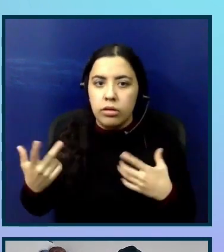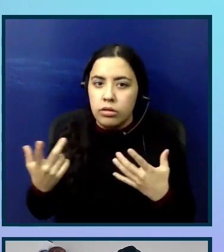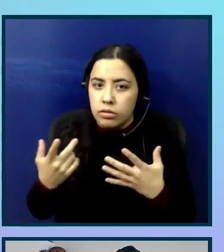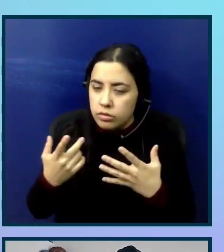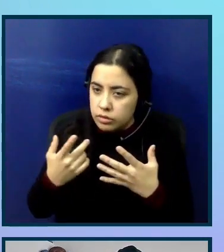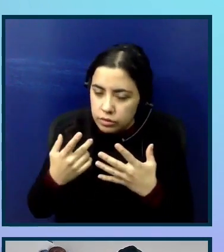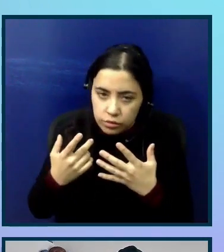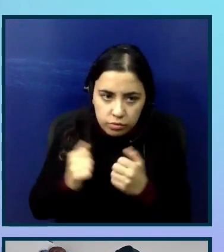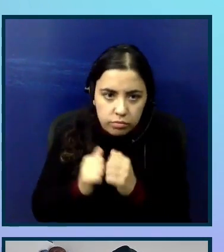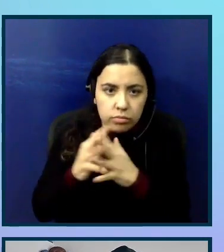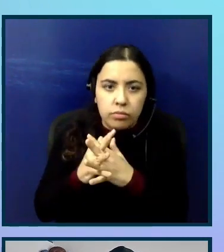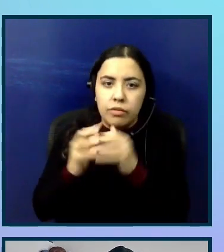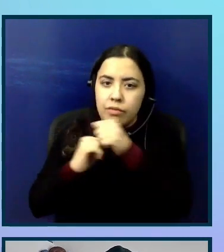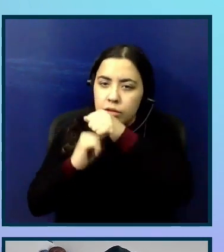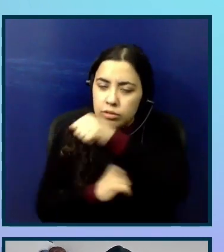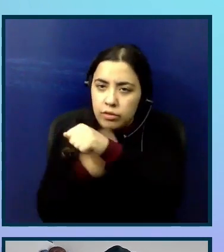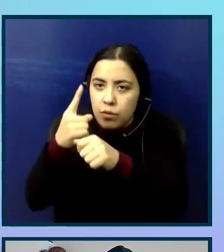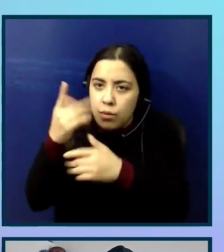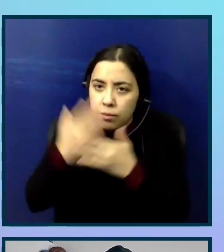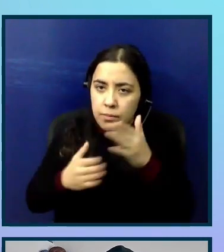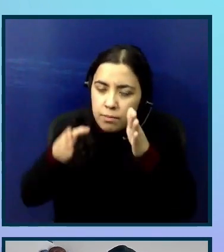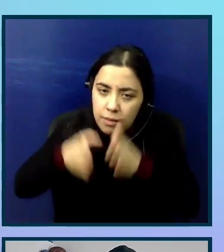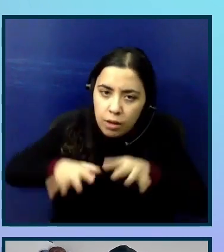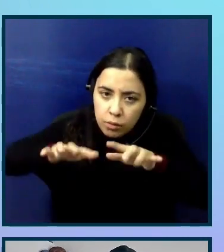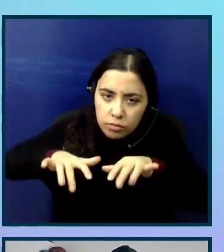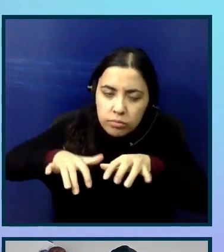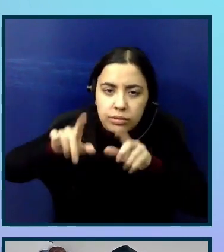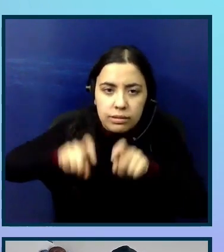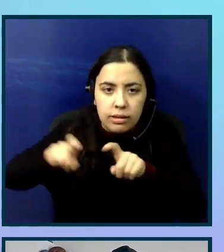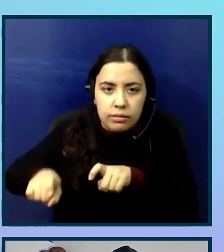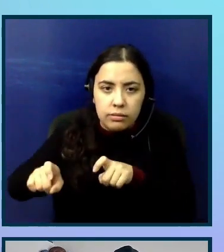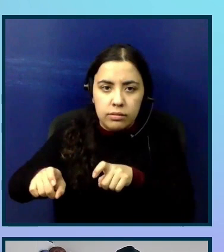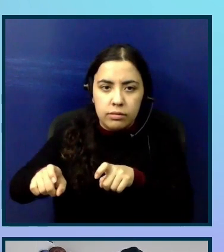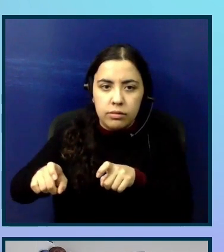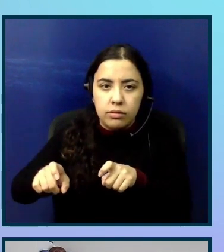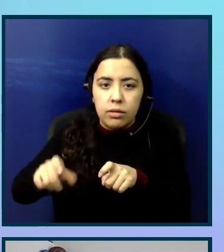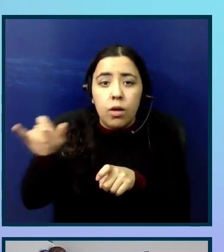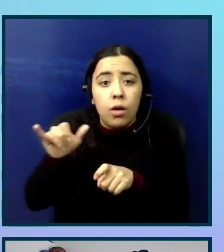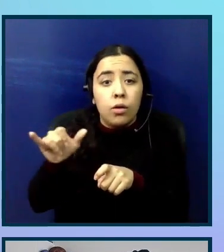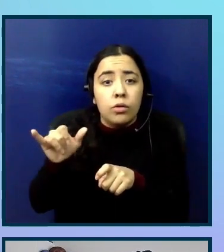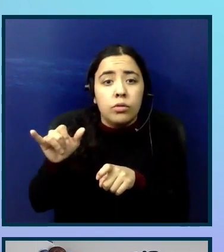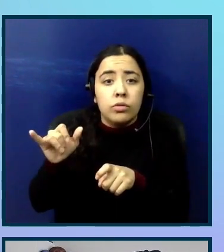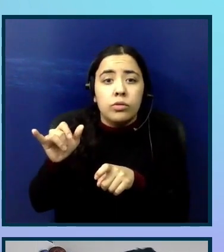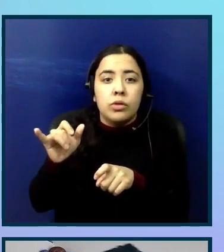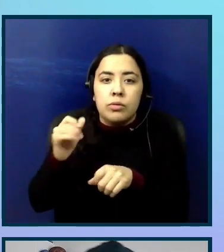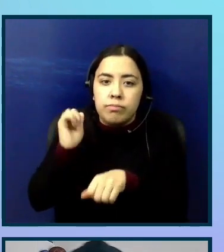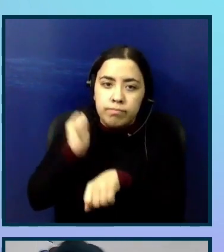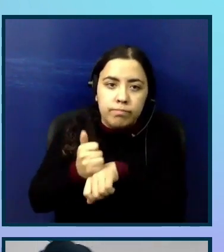but the biggest piece is it enforces keyboard functionality for everything in the application and it enforces the use